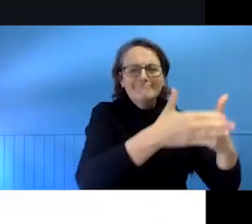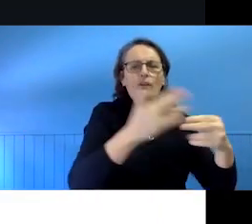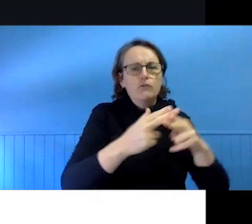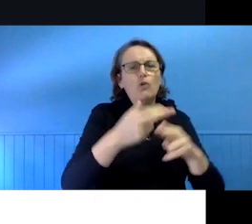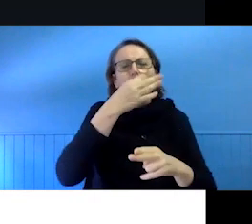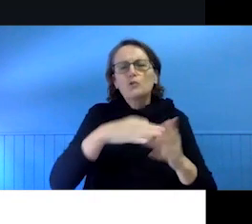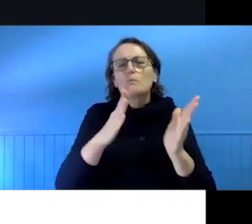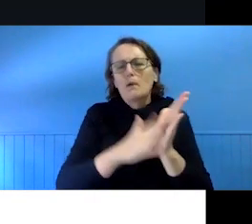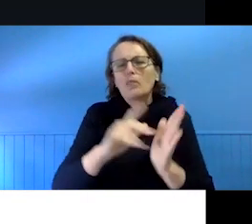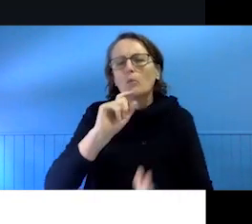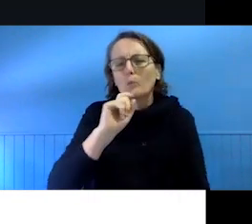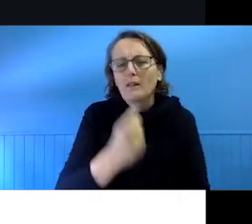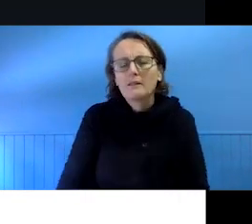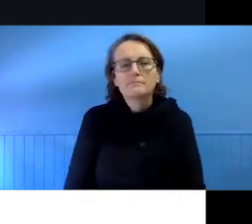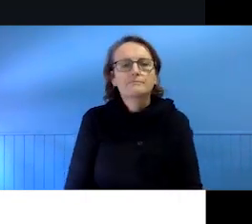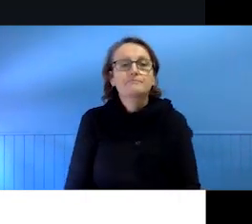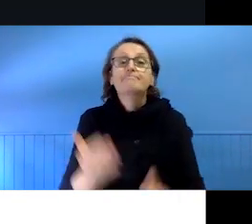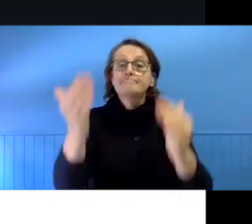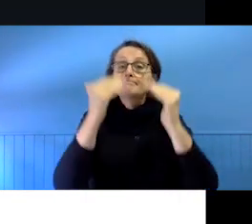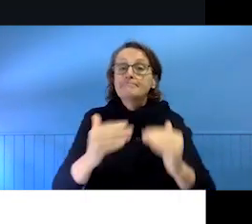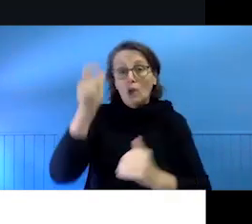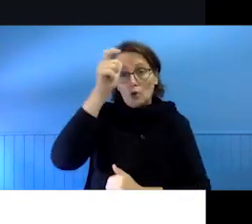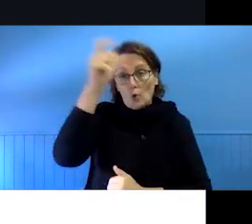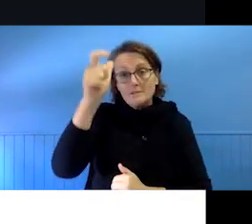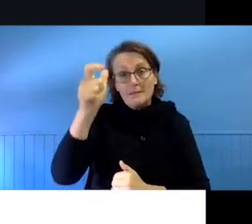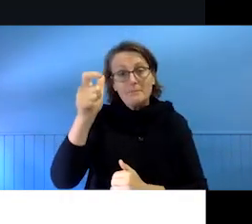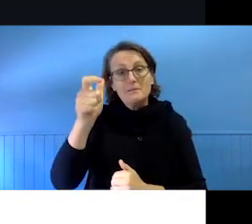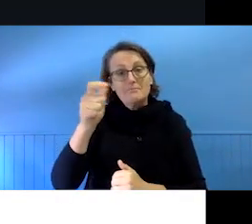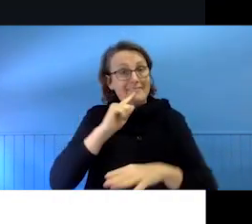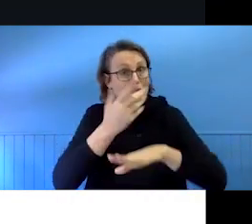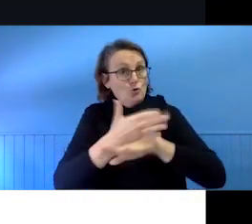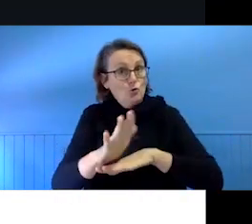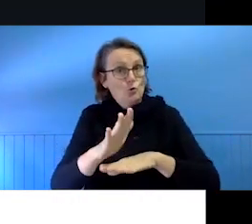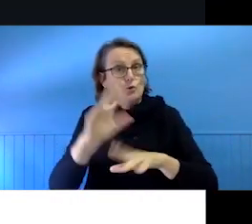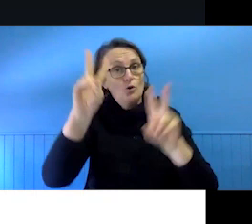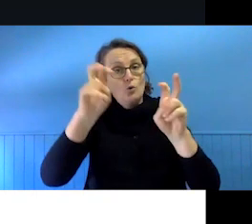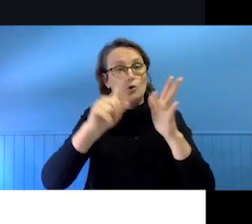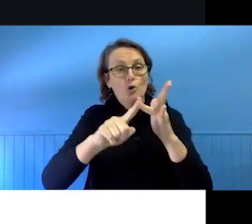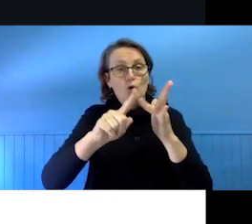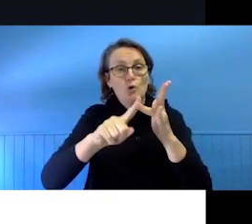This concept I want to introduce to you, which is relatively new to me, called the Ooda sloop. Loop --. It's a great